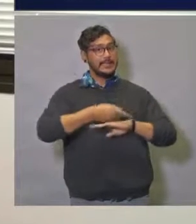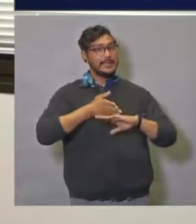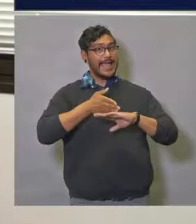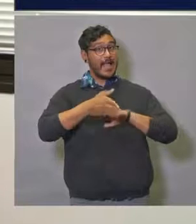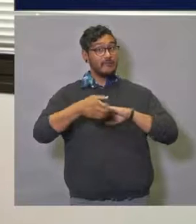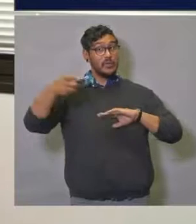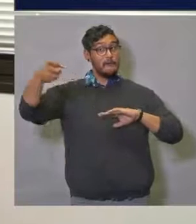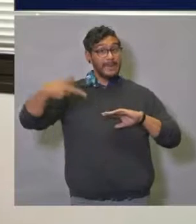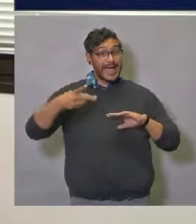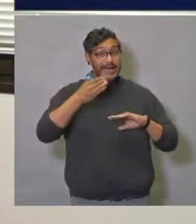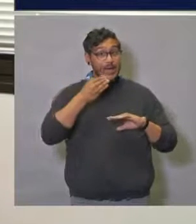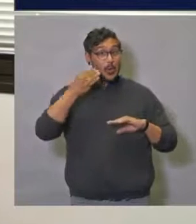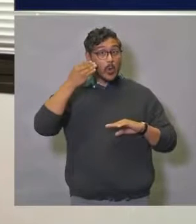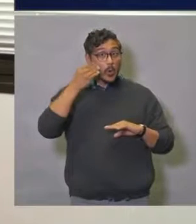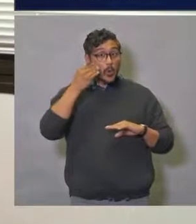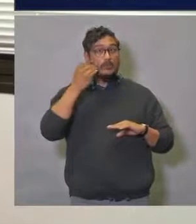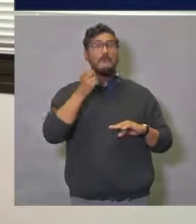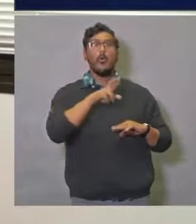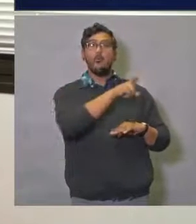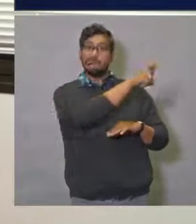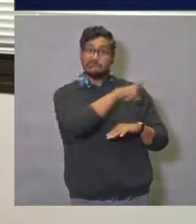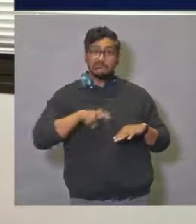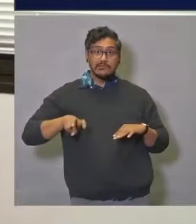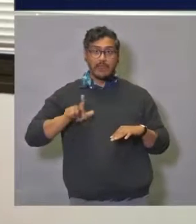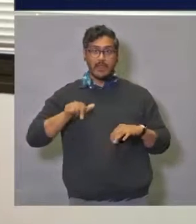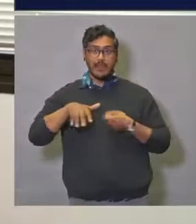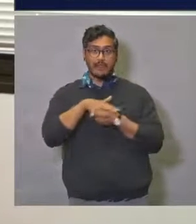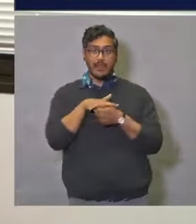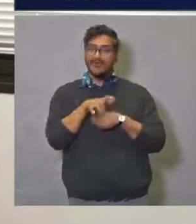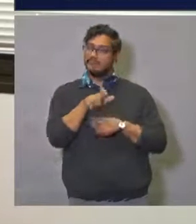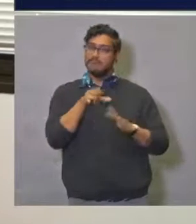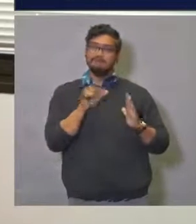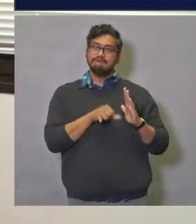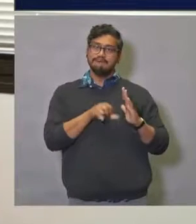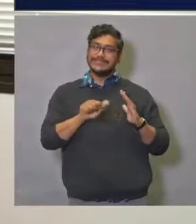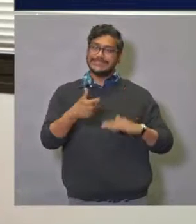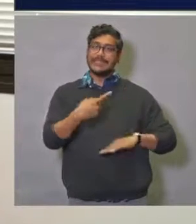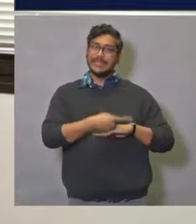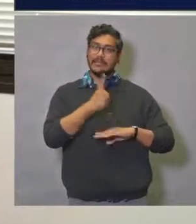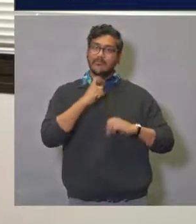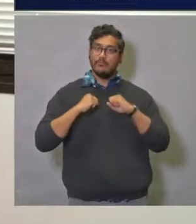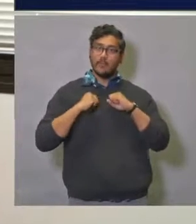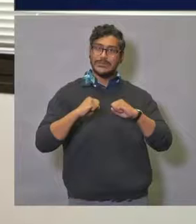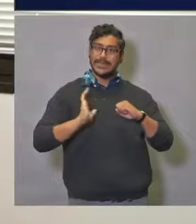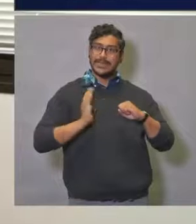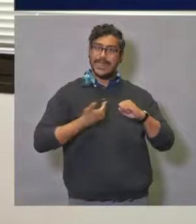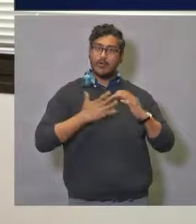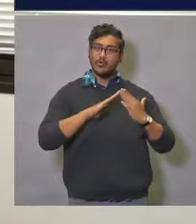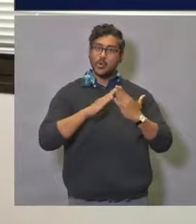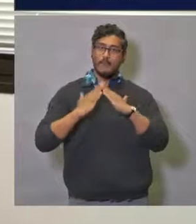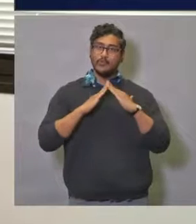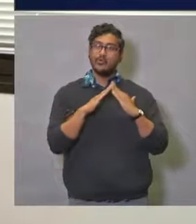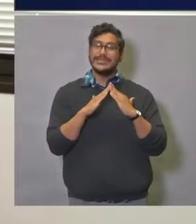LAS PERSONAS QUE VIENEN A VISITAR EL CONDADO DE LOS ÁNGELES, TENGA EN CUENTA QUE DEBE PONERSE EN CUARENTENA